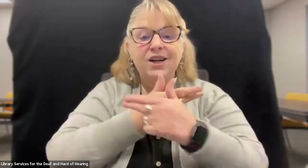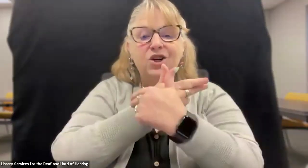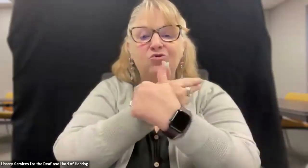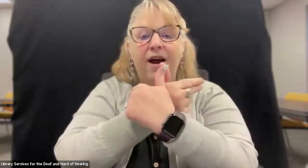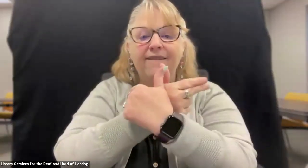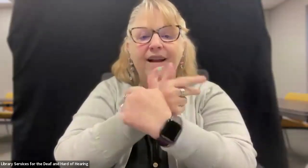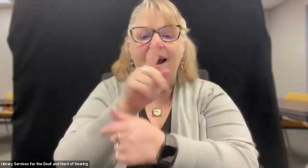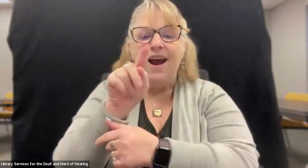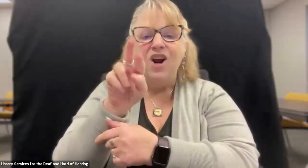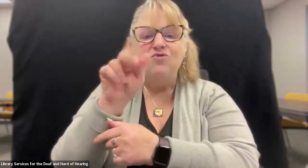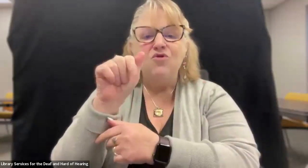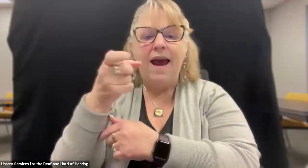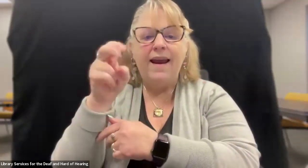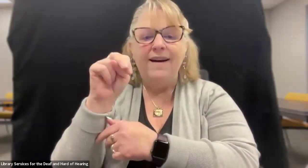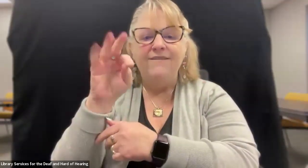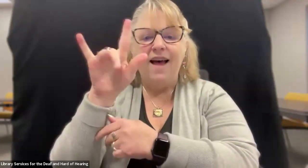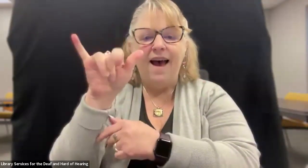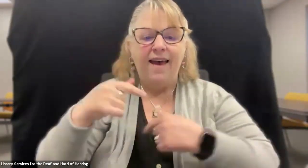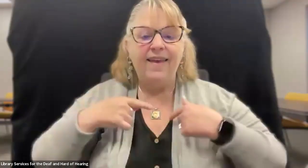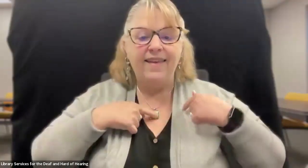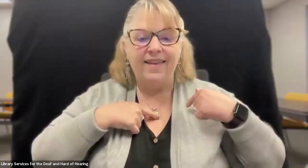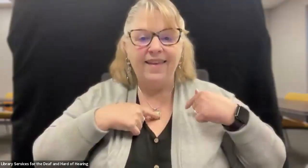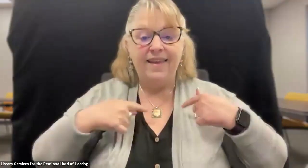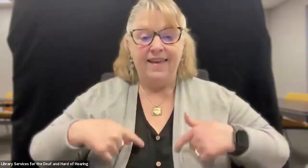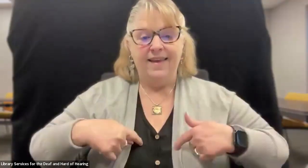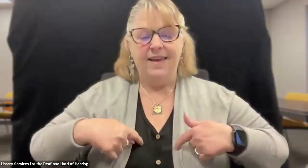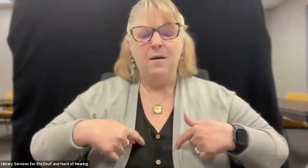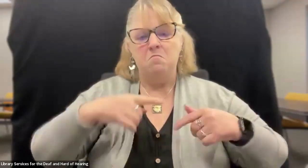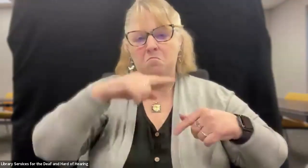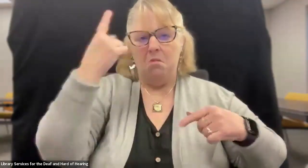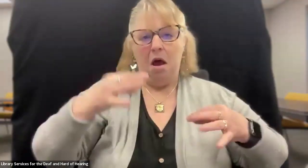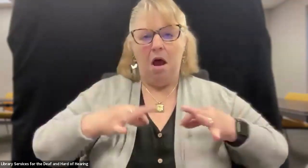I have a necklace, as well, that has a dragonfly.